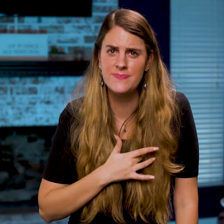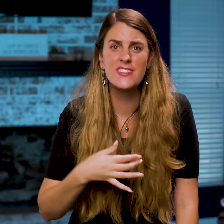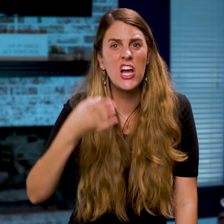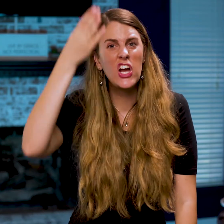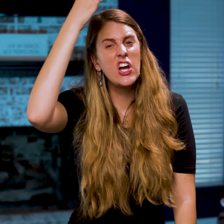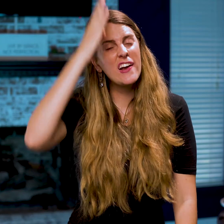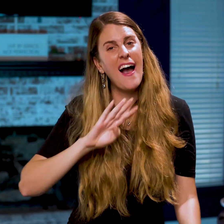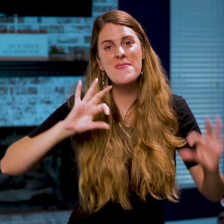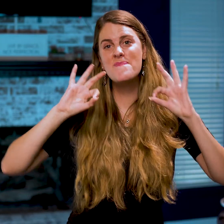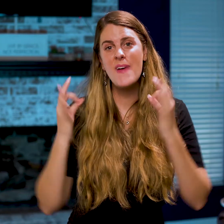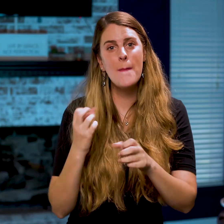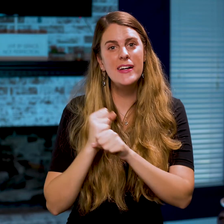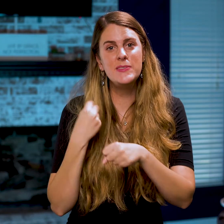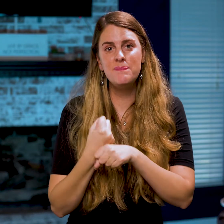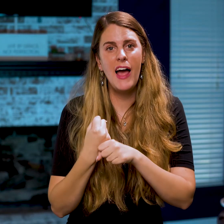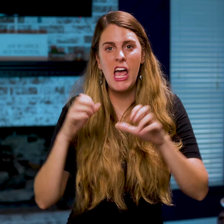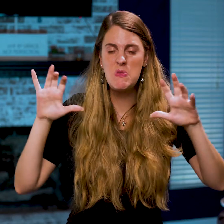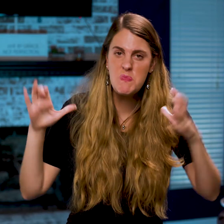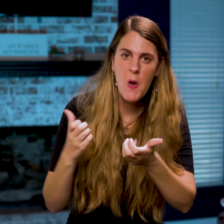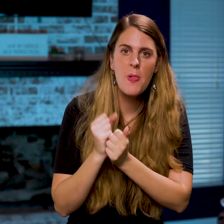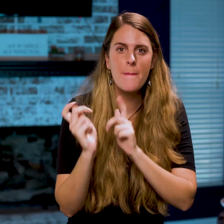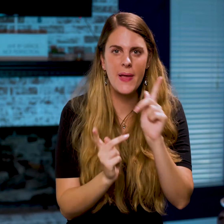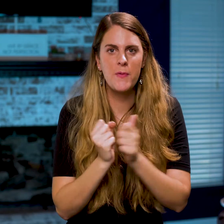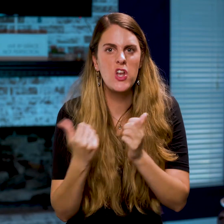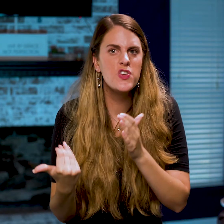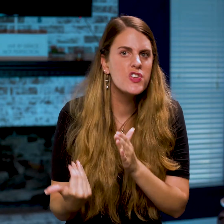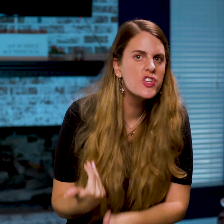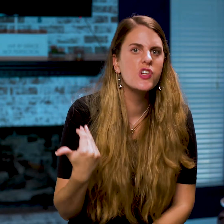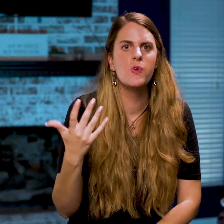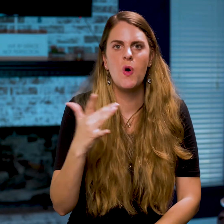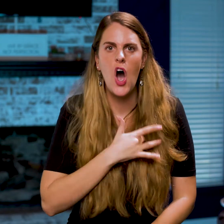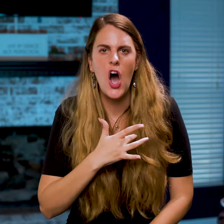God’s family is made up of people with new hearts,